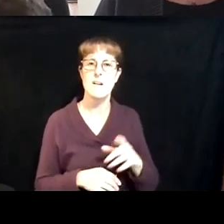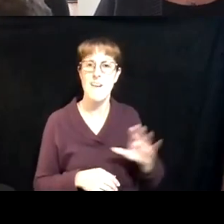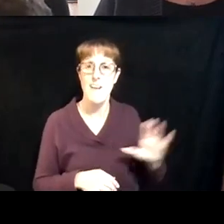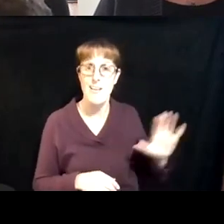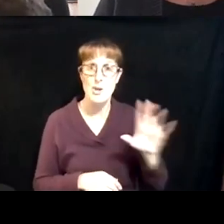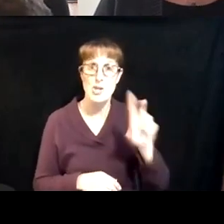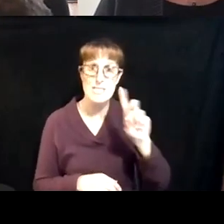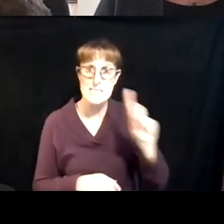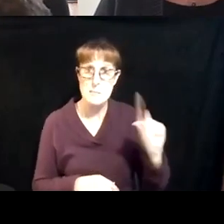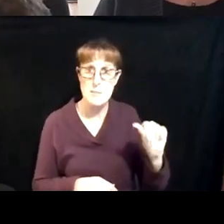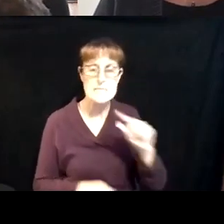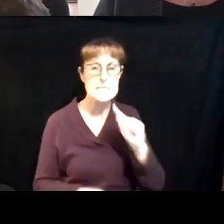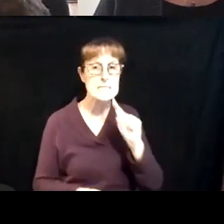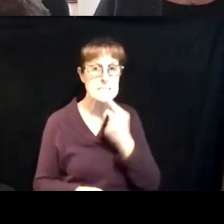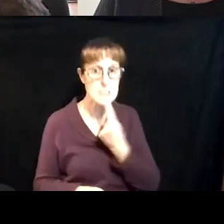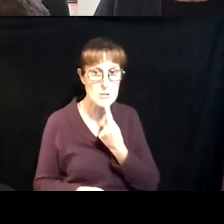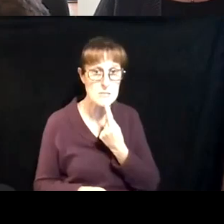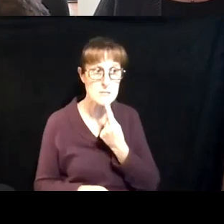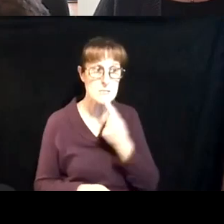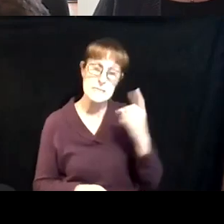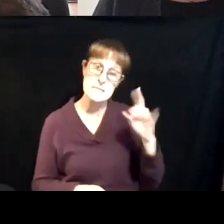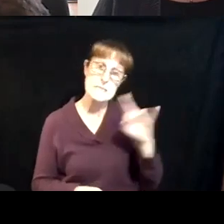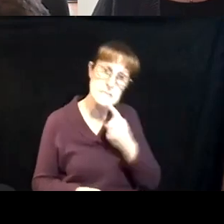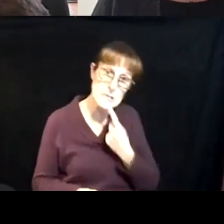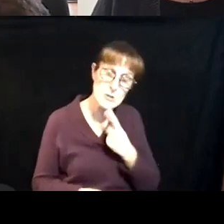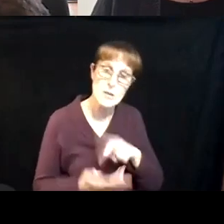couldn't tell their own stories and so